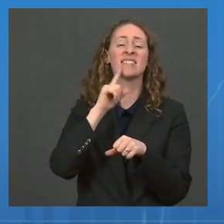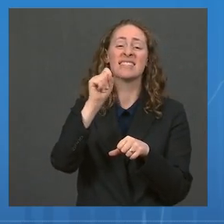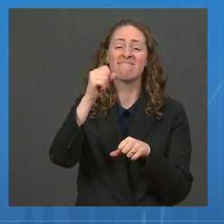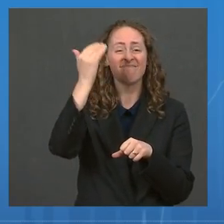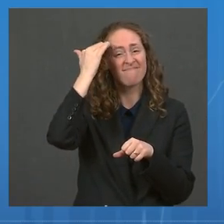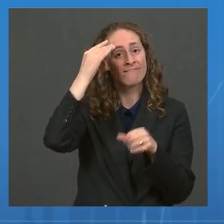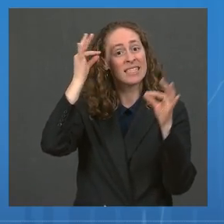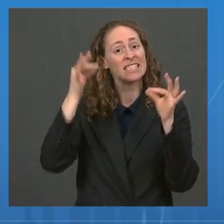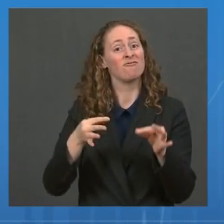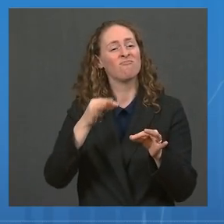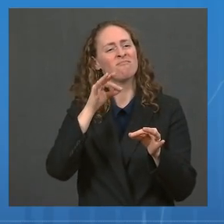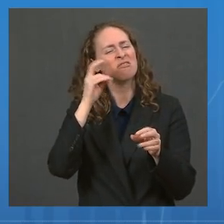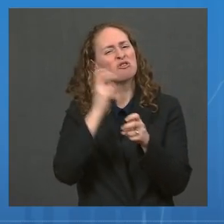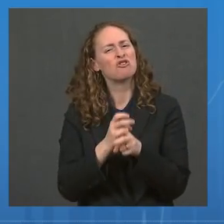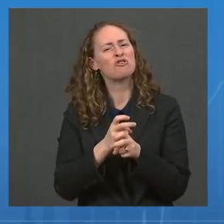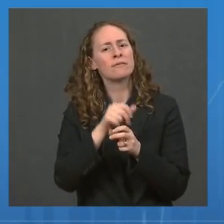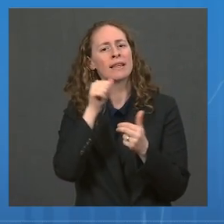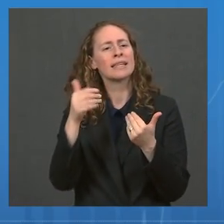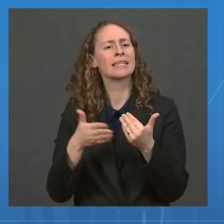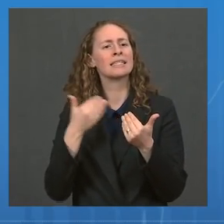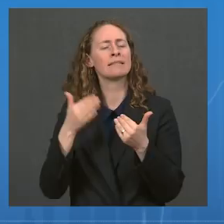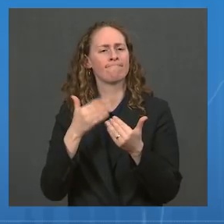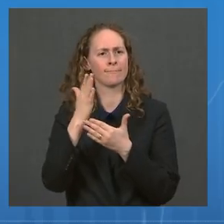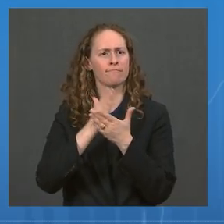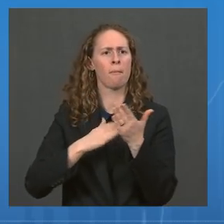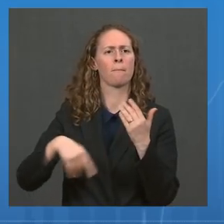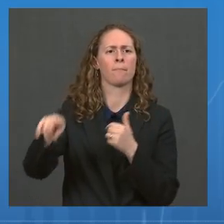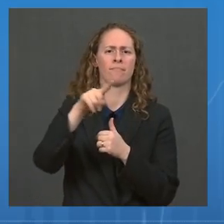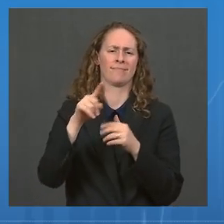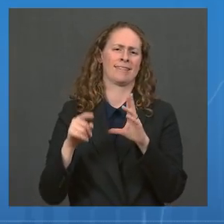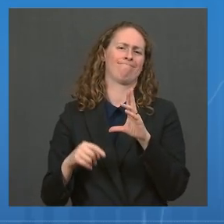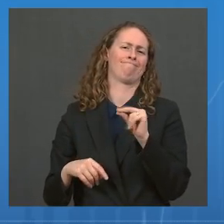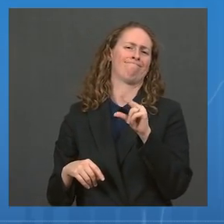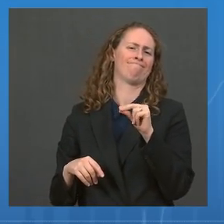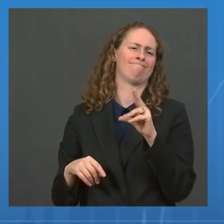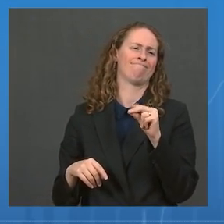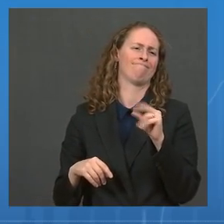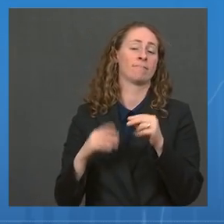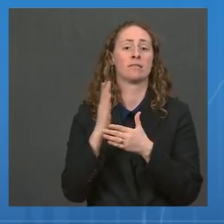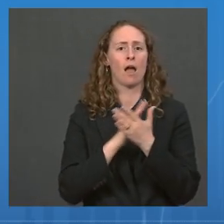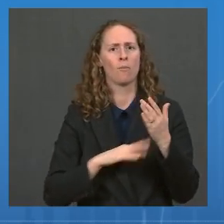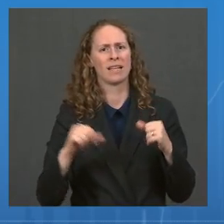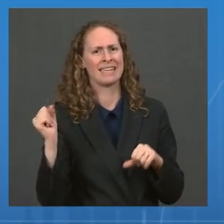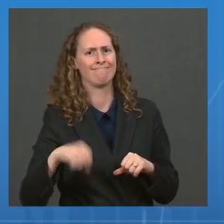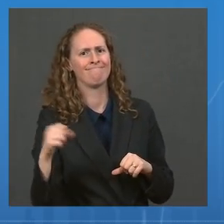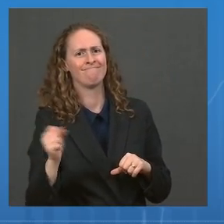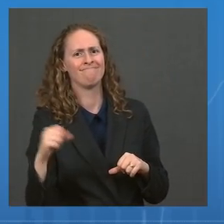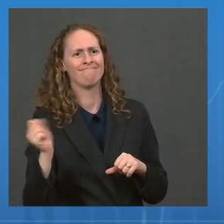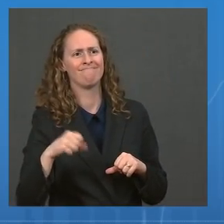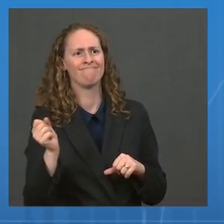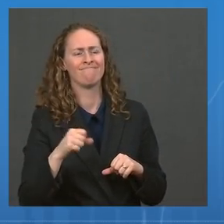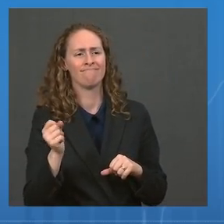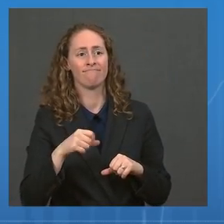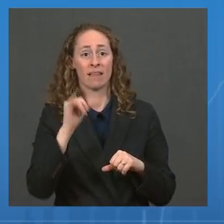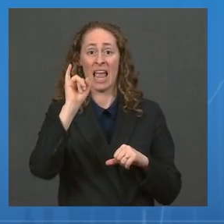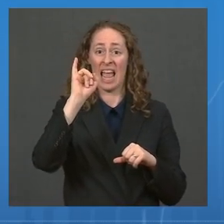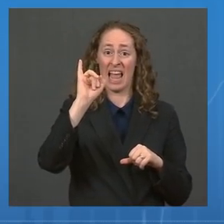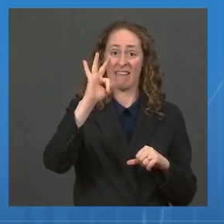In the -- if I had been in the room, I would have voted "yes", and that was -- yes, how my recommendations came out